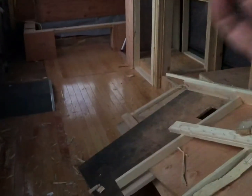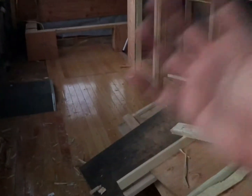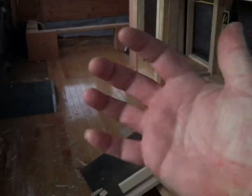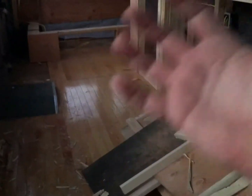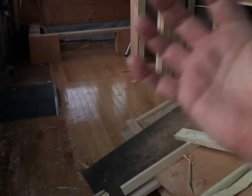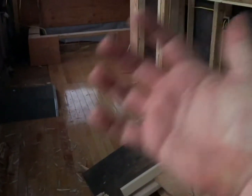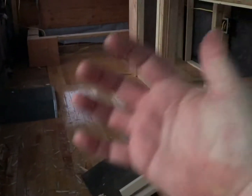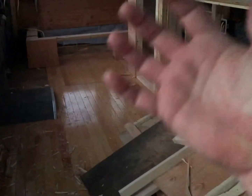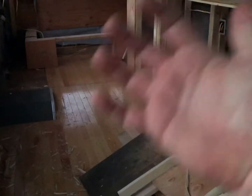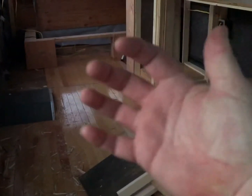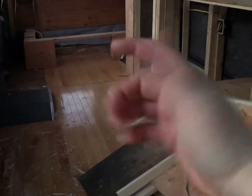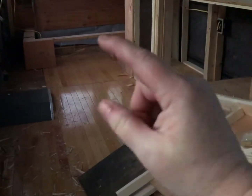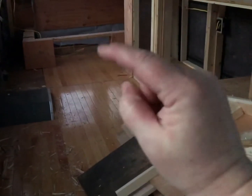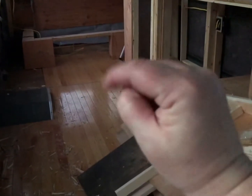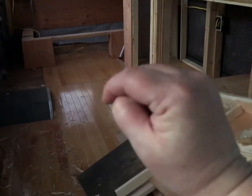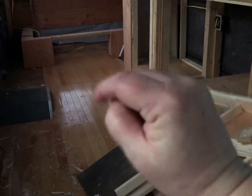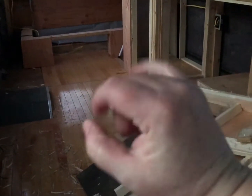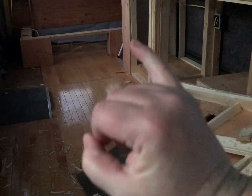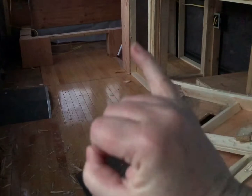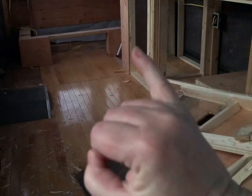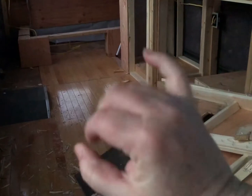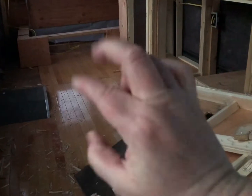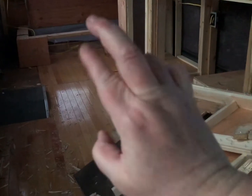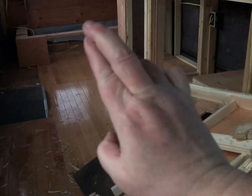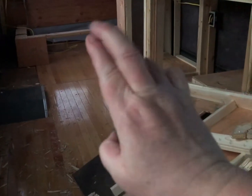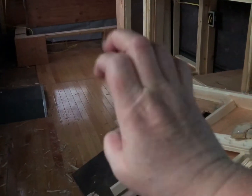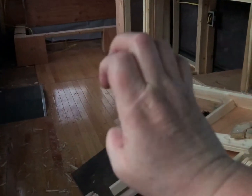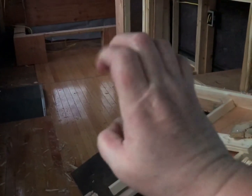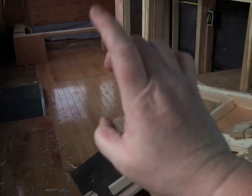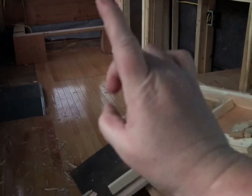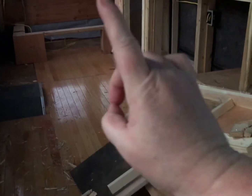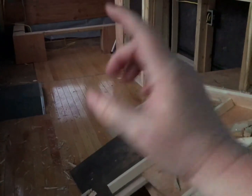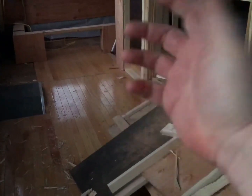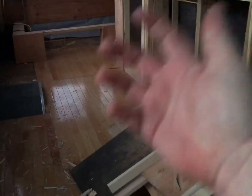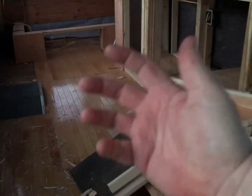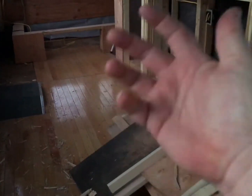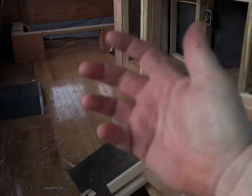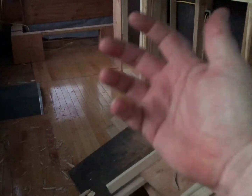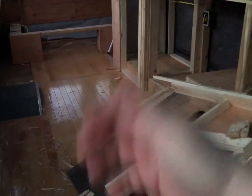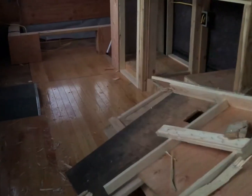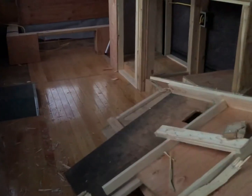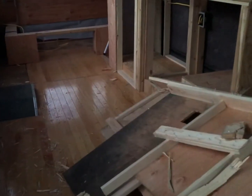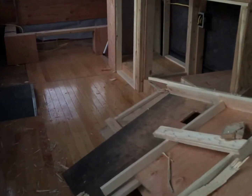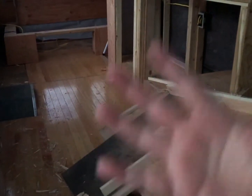Whoo! T-I-R-E-D! Whoo!